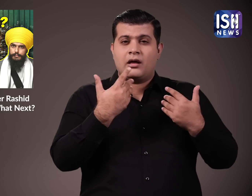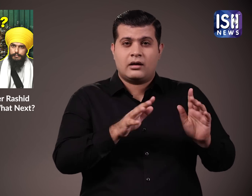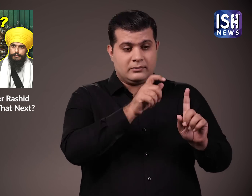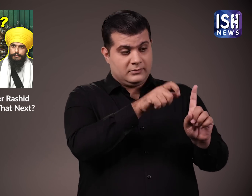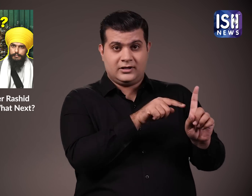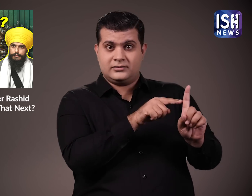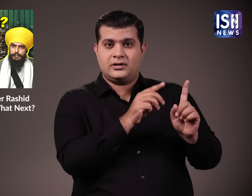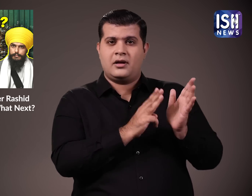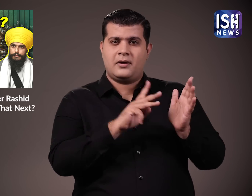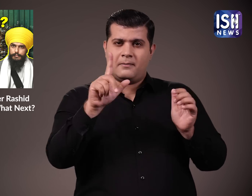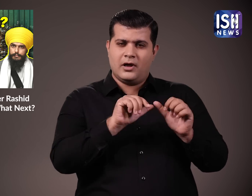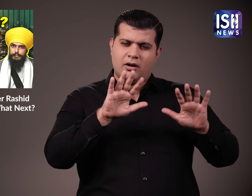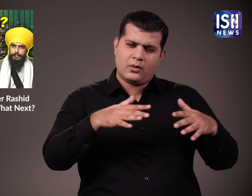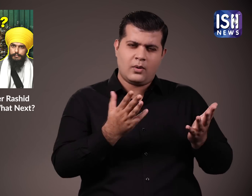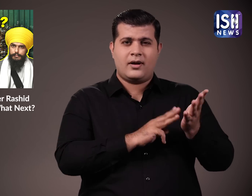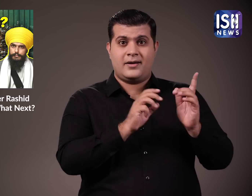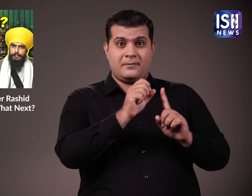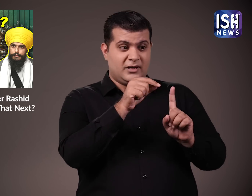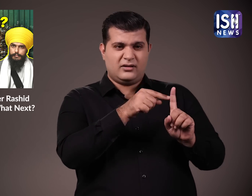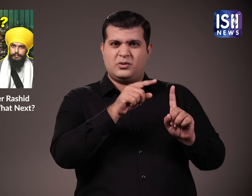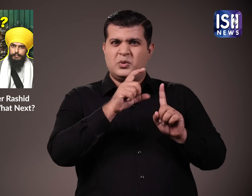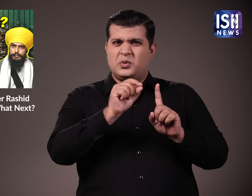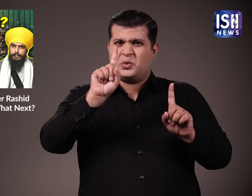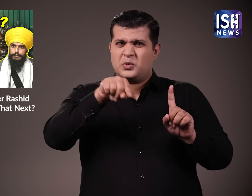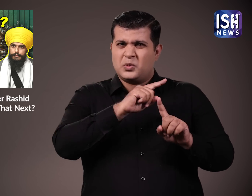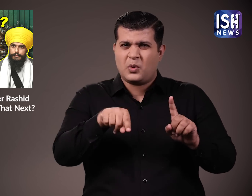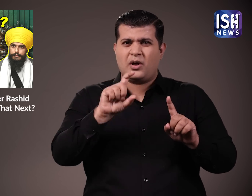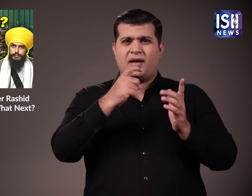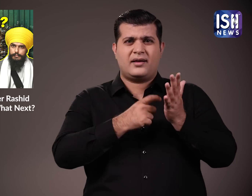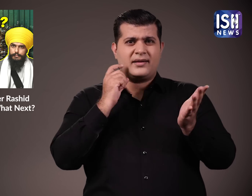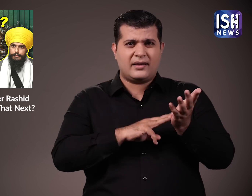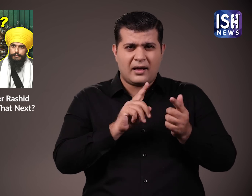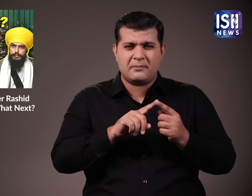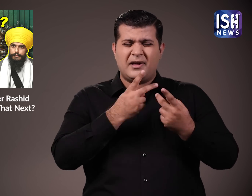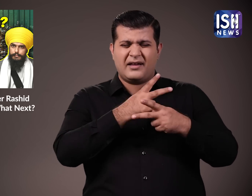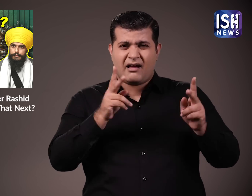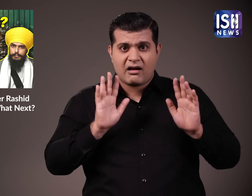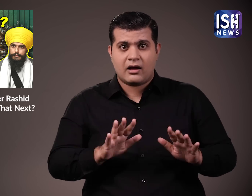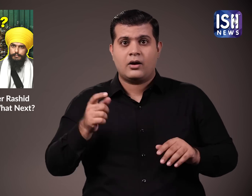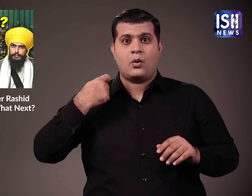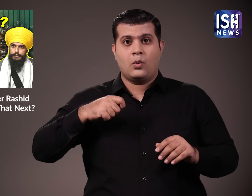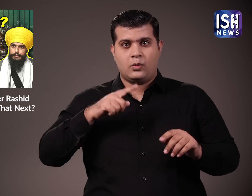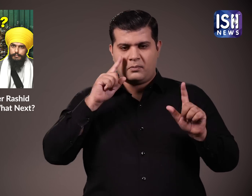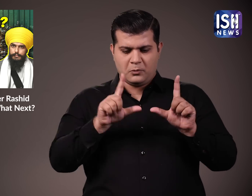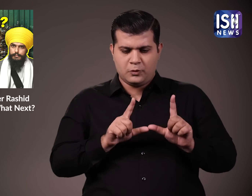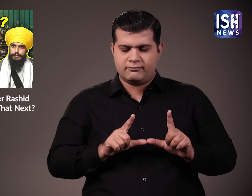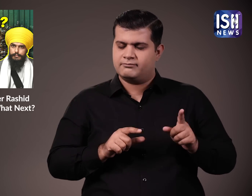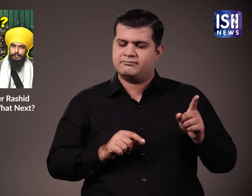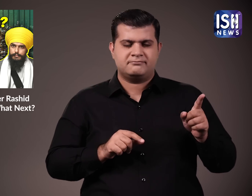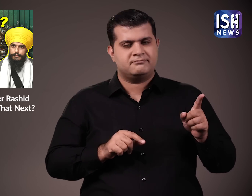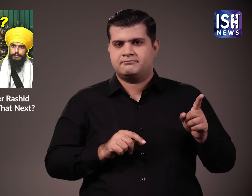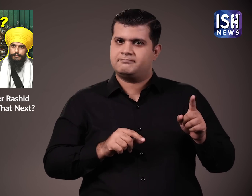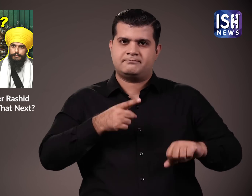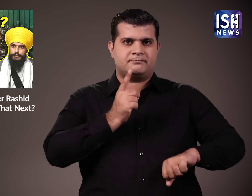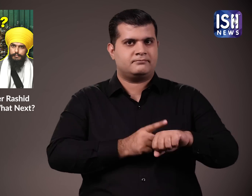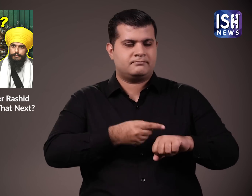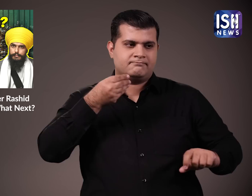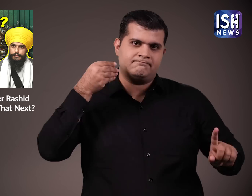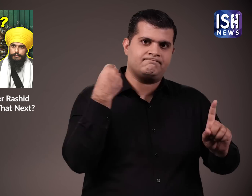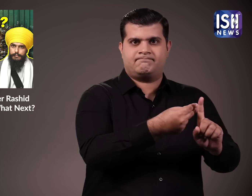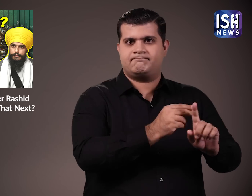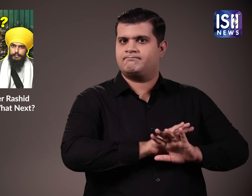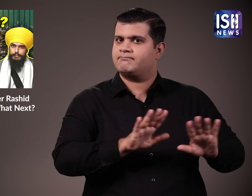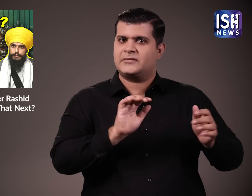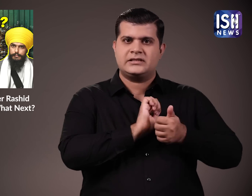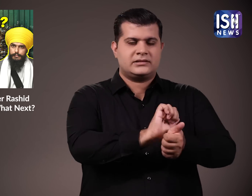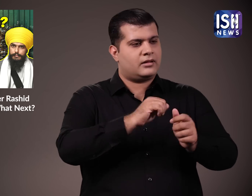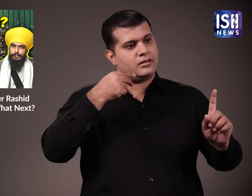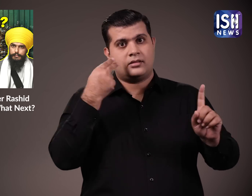If an MLA or MP commits a crime and with evidence if the court finds them guilty, they will be convicted and punished.